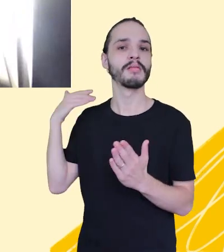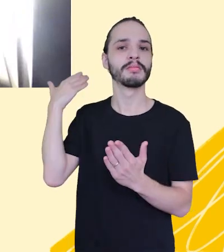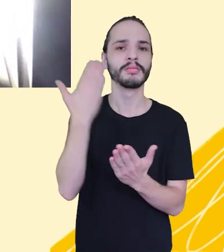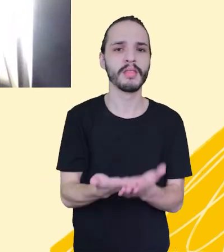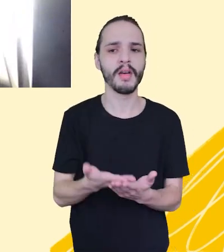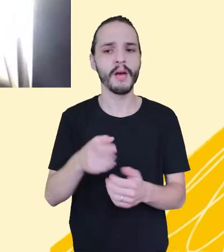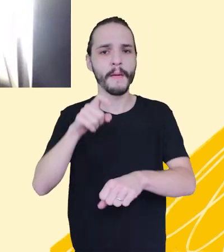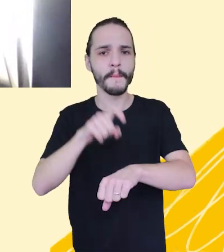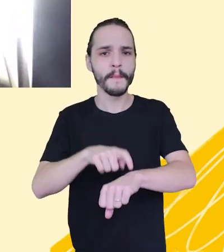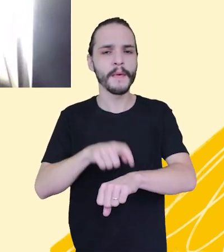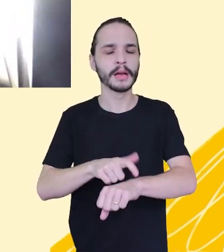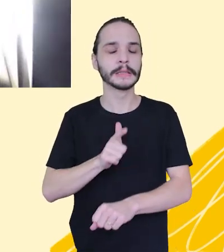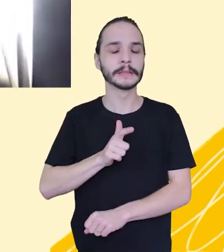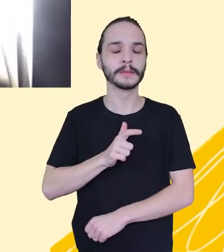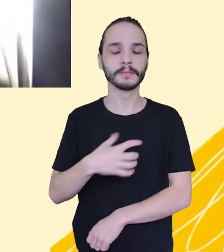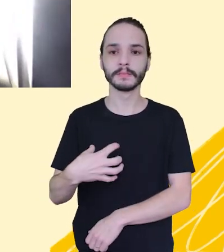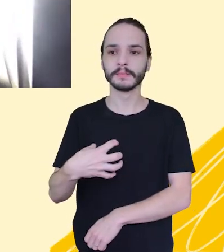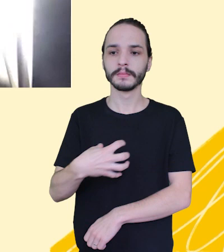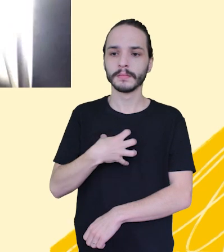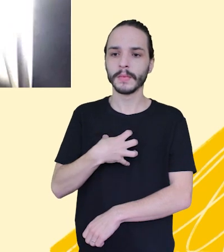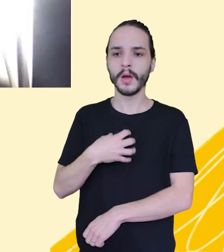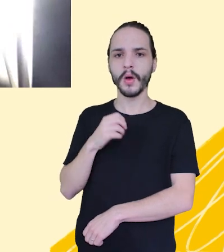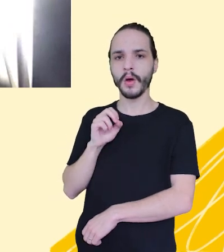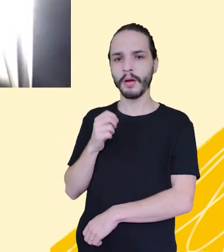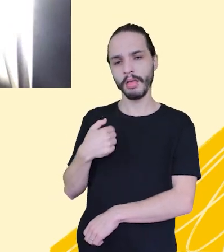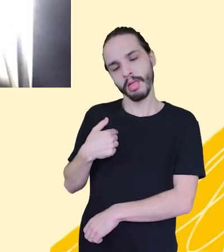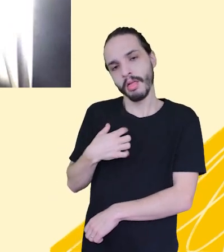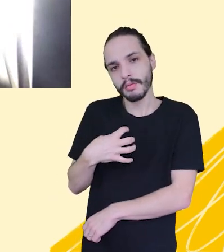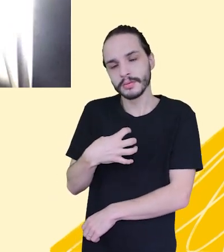we had the feeling, or I had the feeling that now it should change.